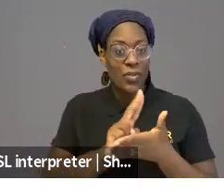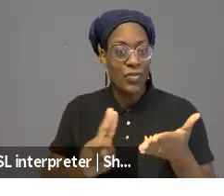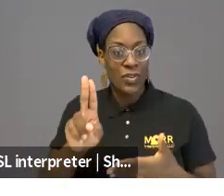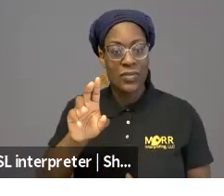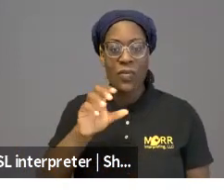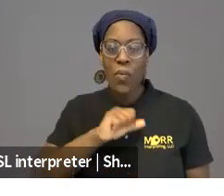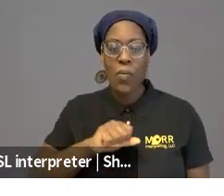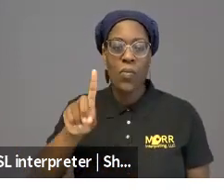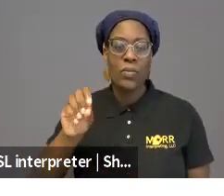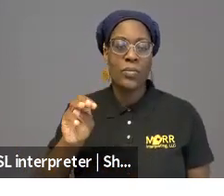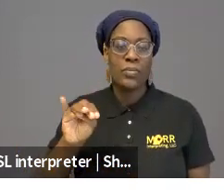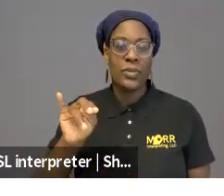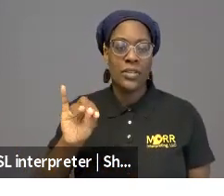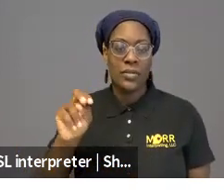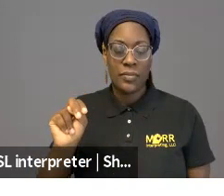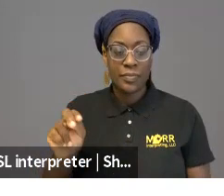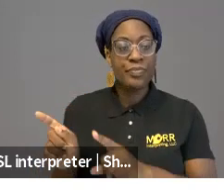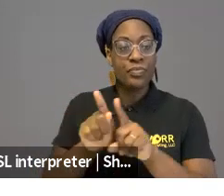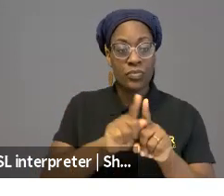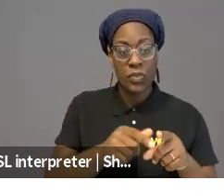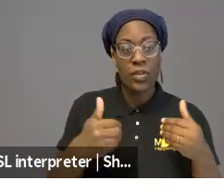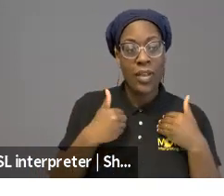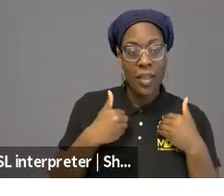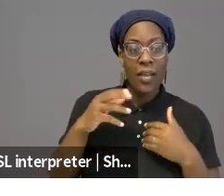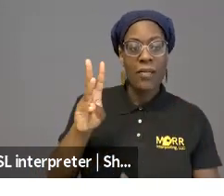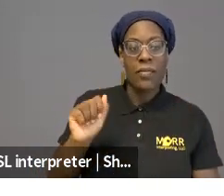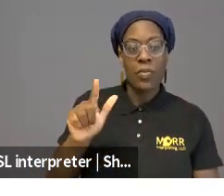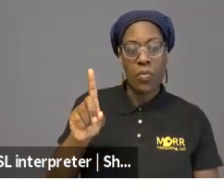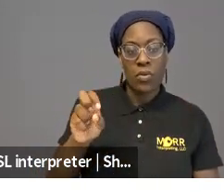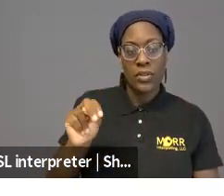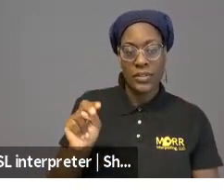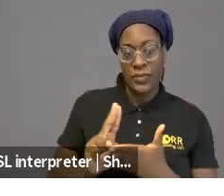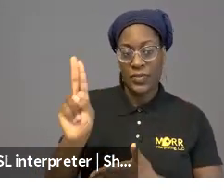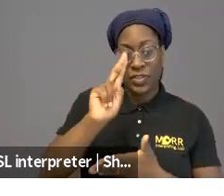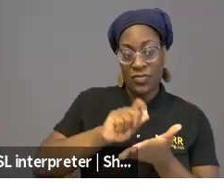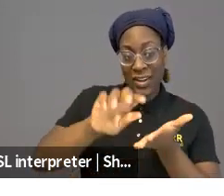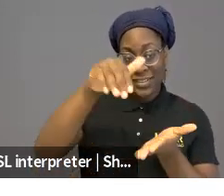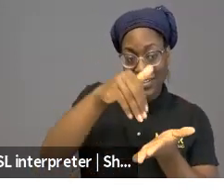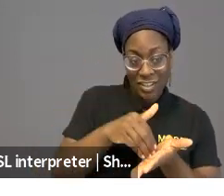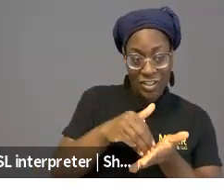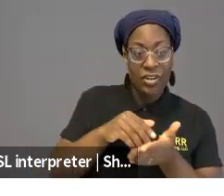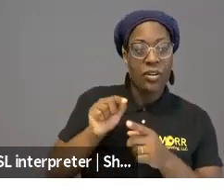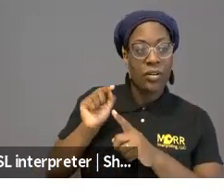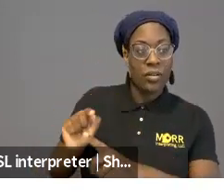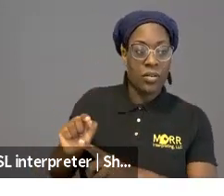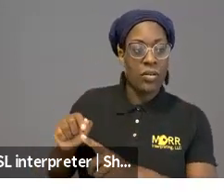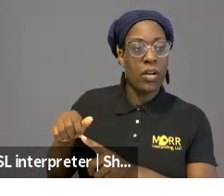Nastachowski from the Walden University Writing Center and Lisa Nicole Tyson (or Elle) from